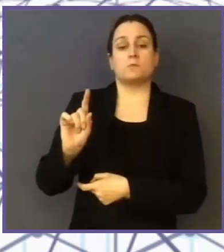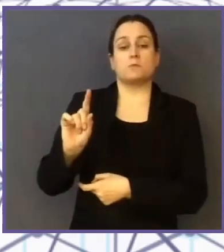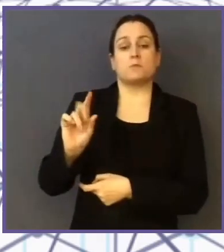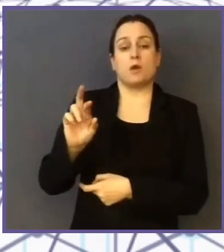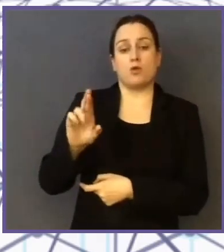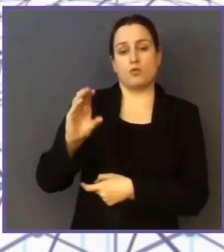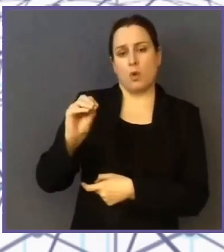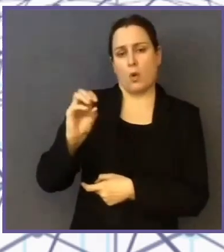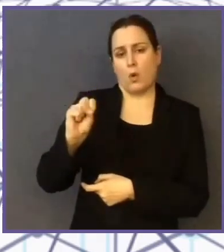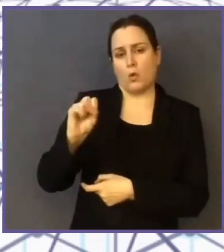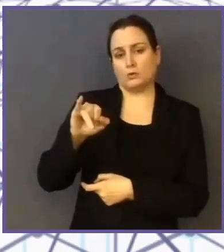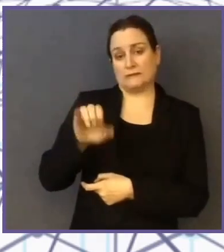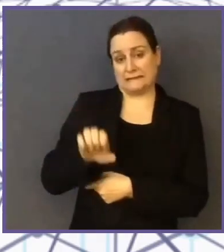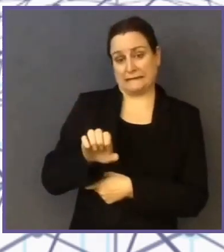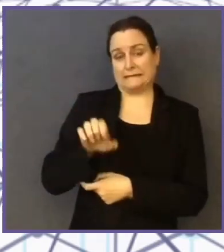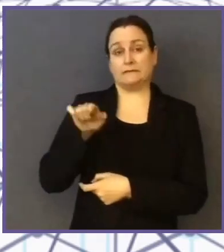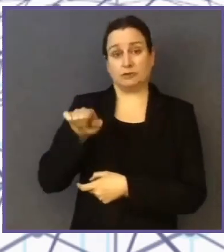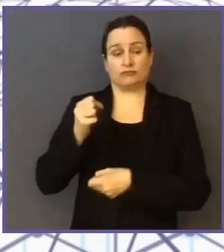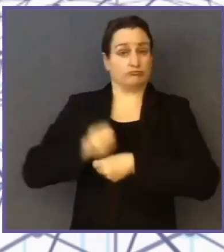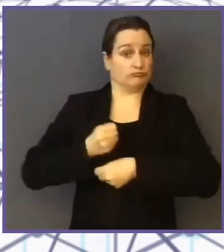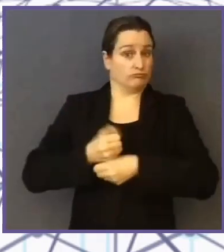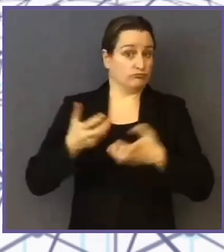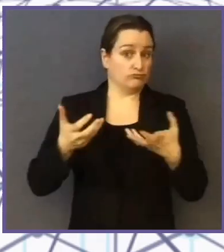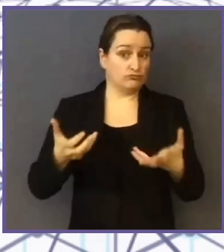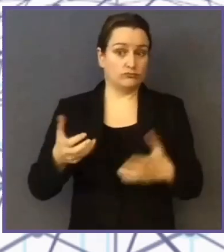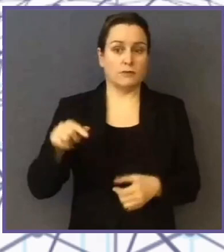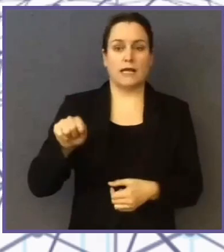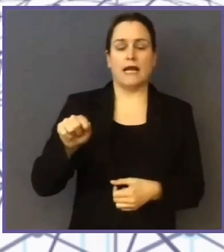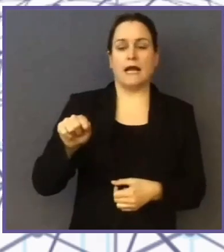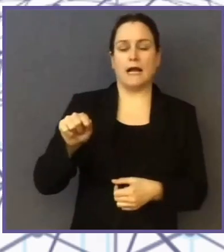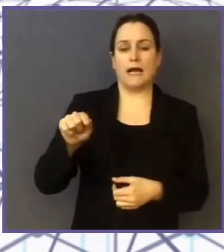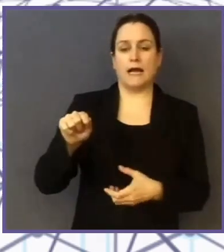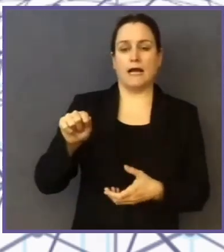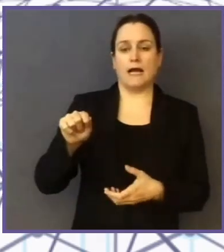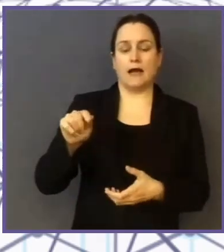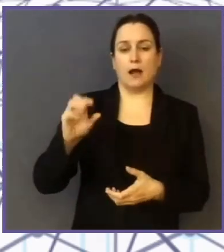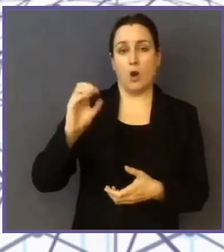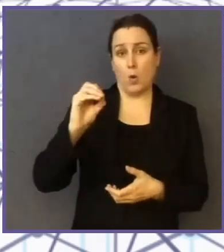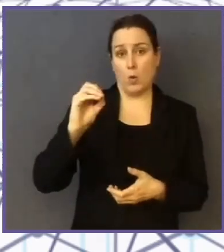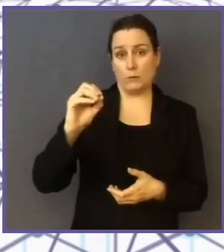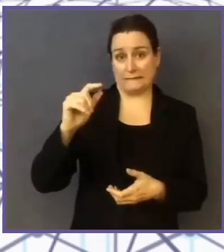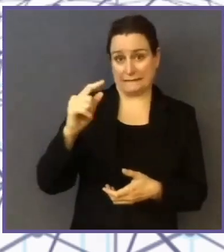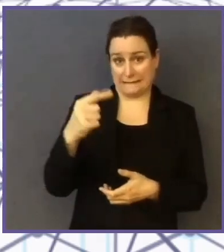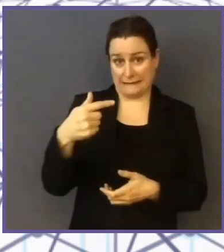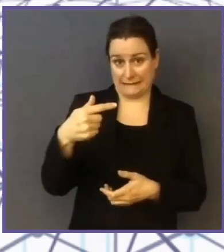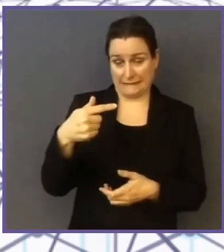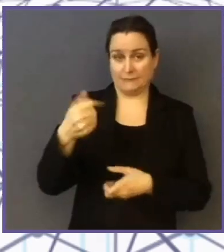She also wears many hats. She's currently the clinical lead of the National At programme in Ireland and she'd been working